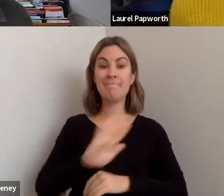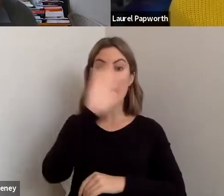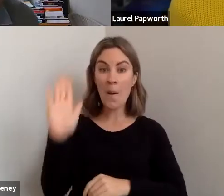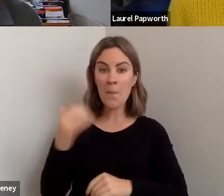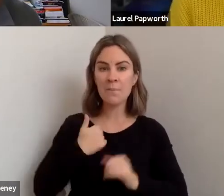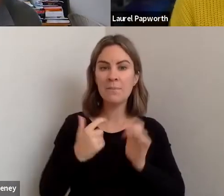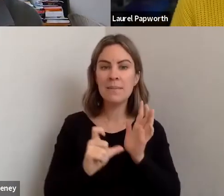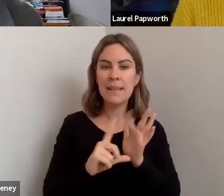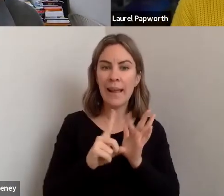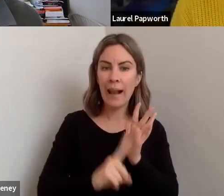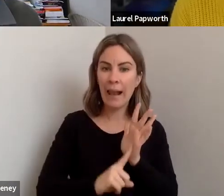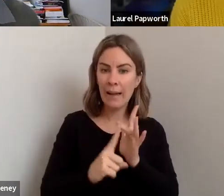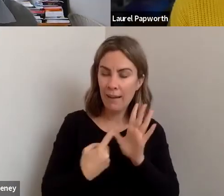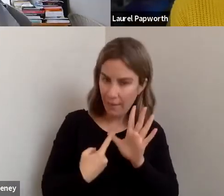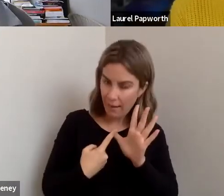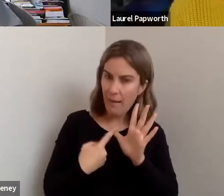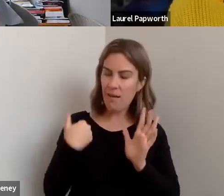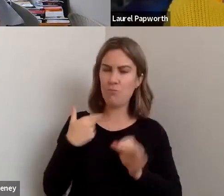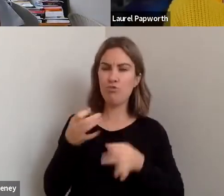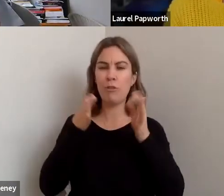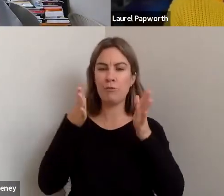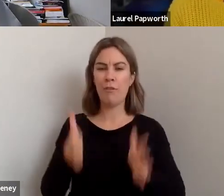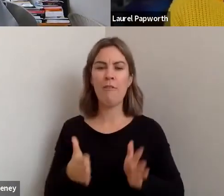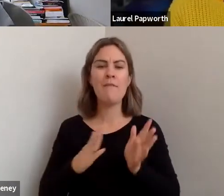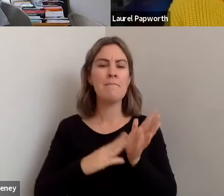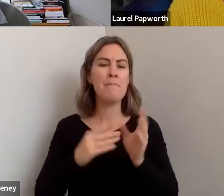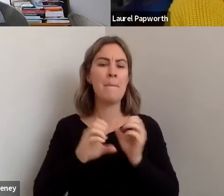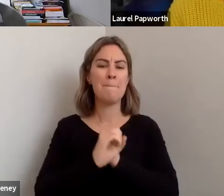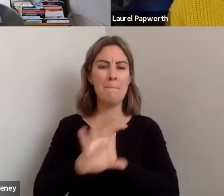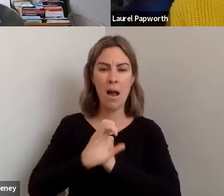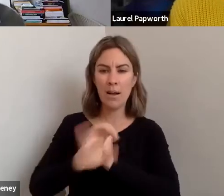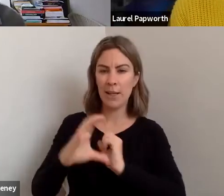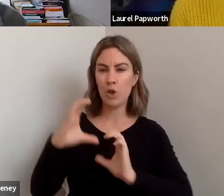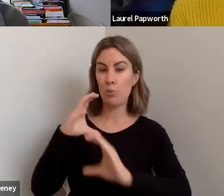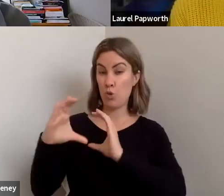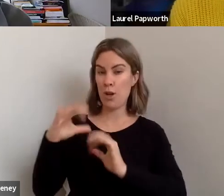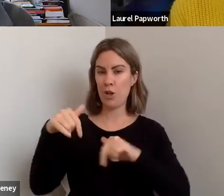Celia Pavelieff and I'm the Director of Marketing and Communications here at the Australia Council for the Arts.